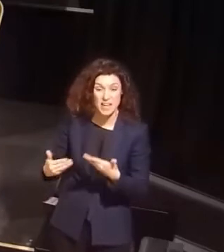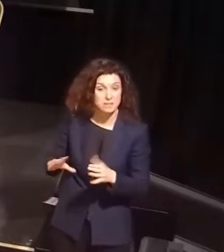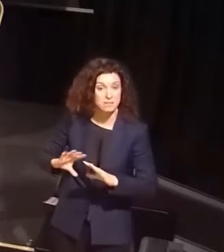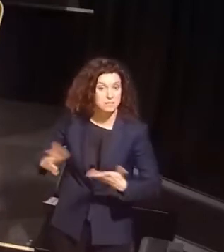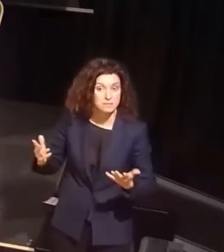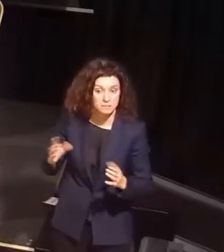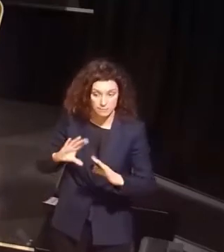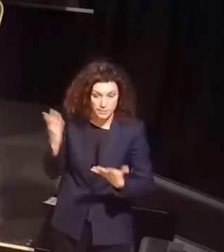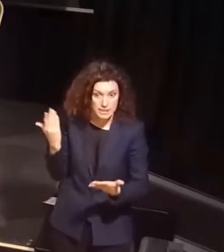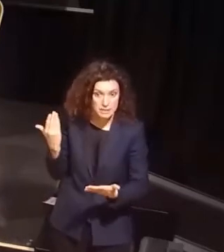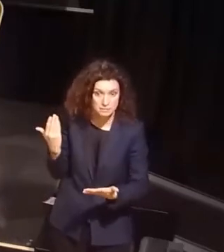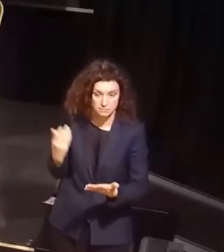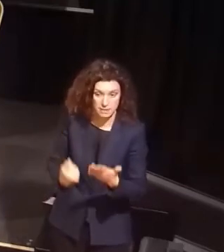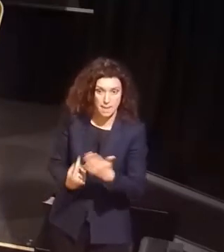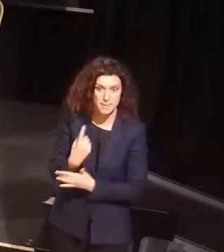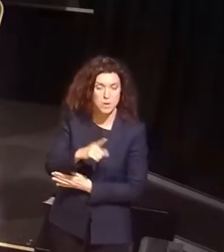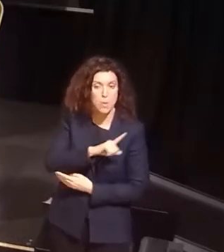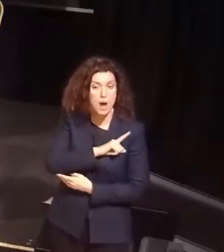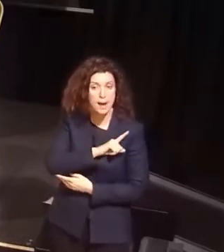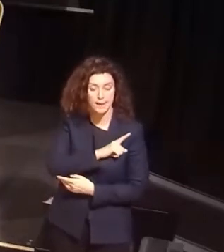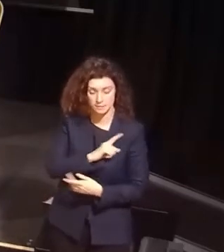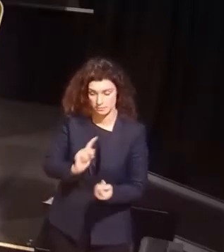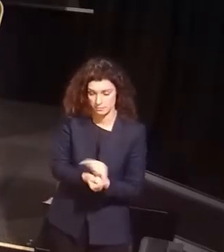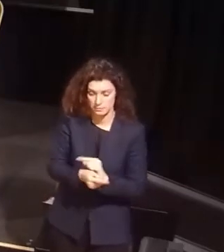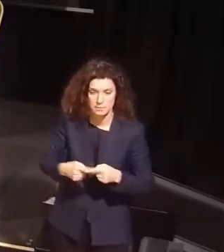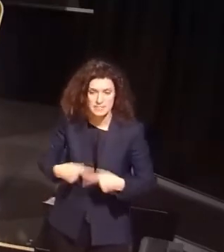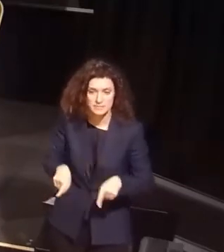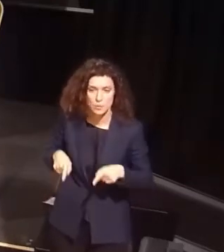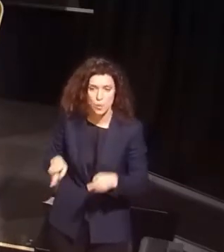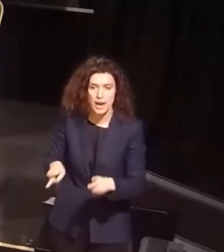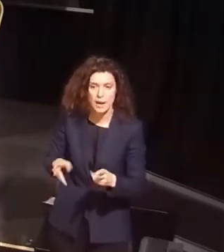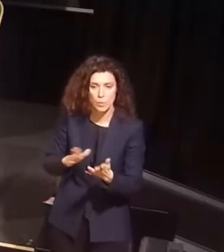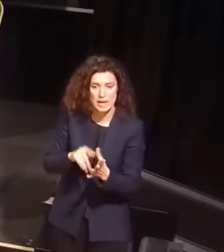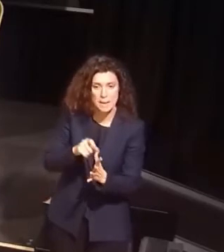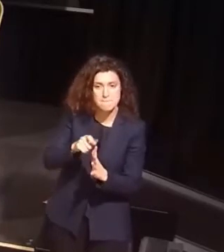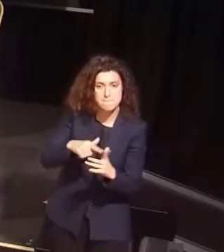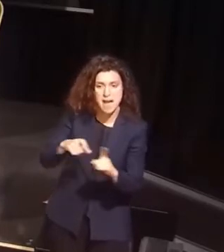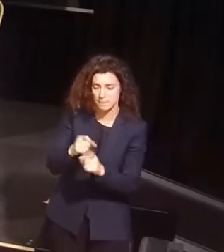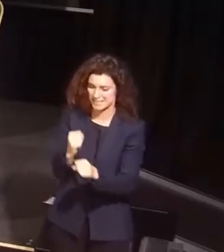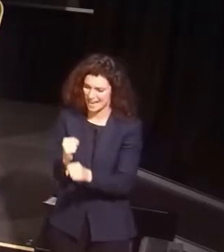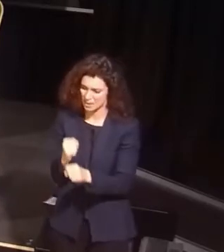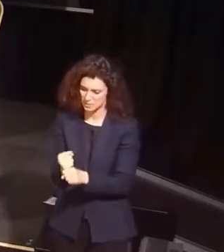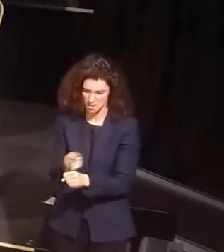Instead what we did is, we mapped the games out so we could play in the most efficient manner he could.